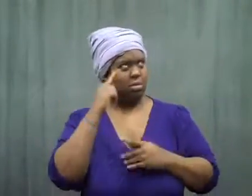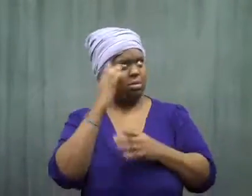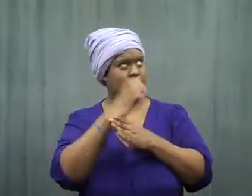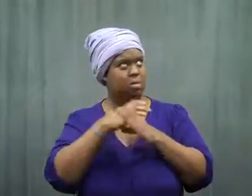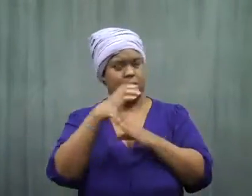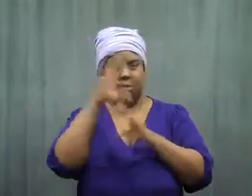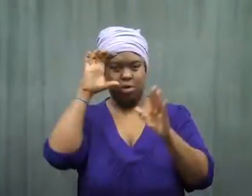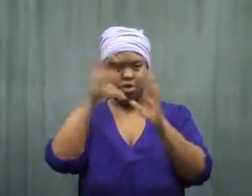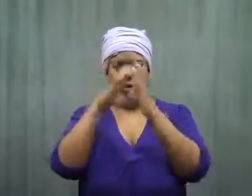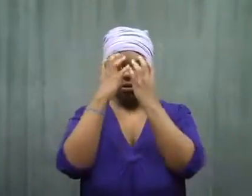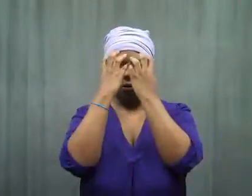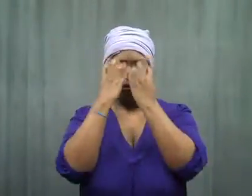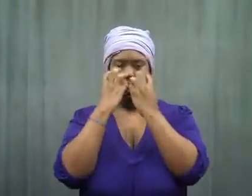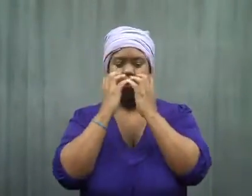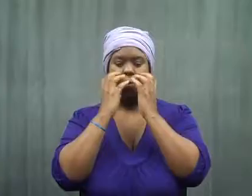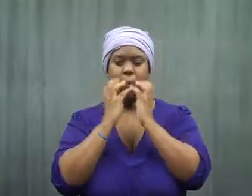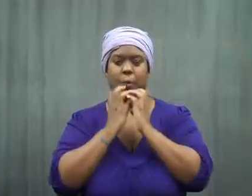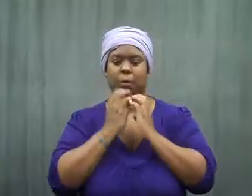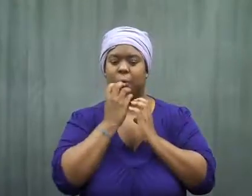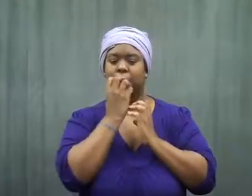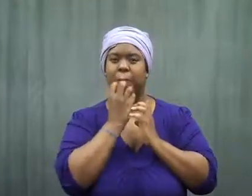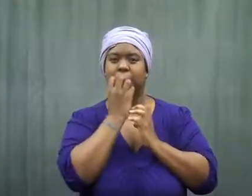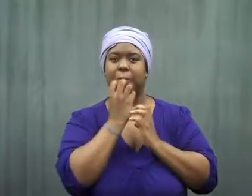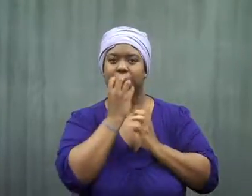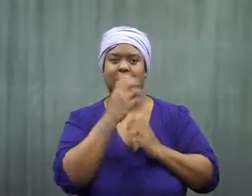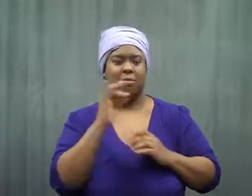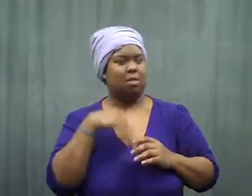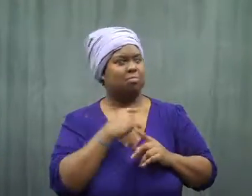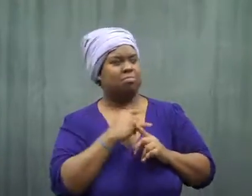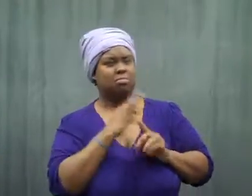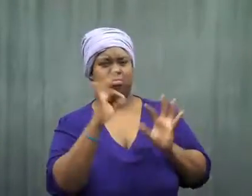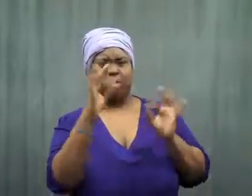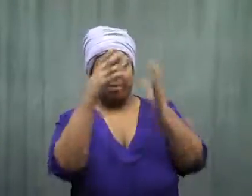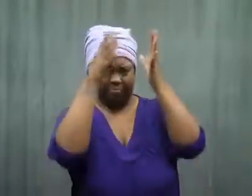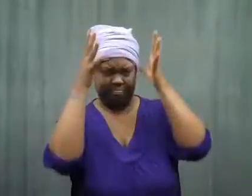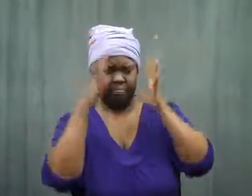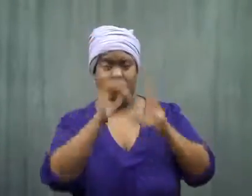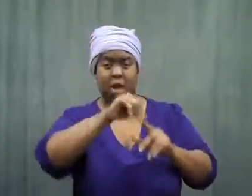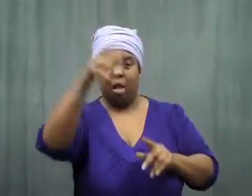I had a visual in my mind.